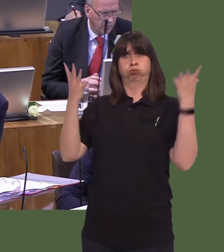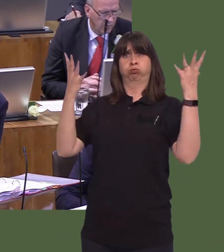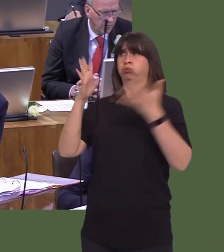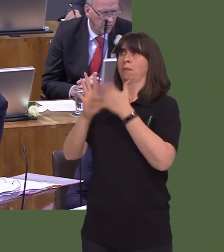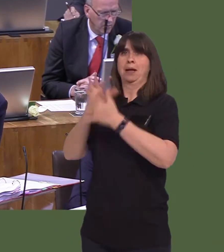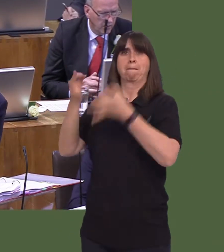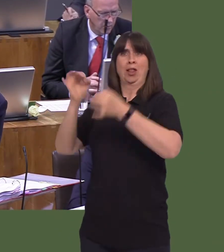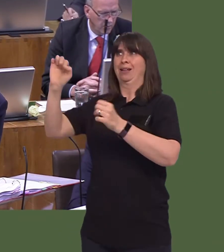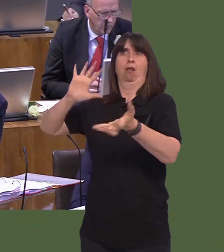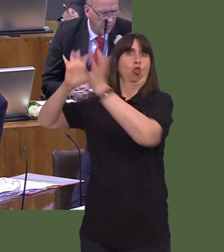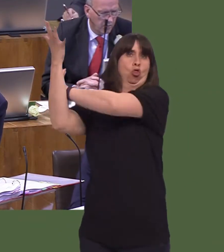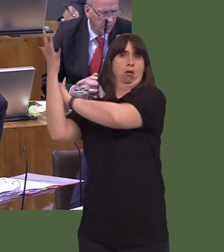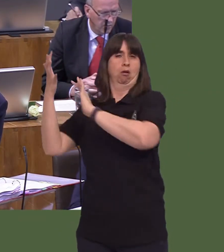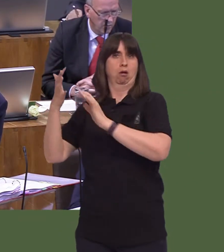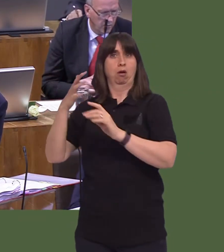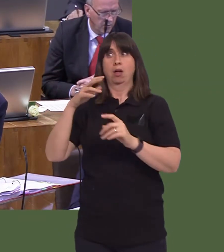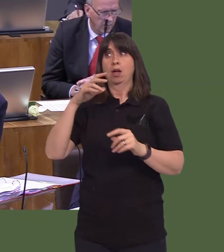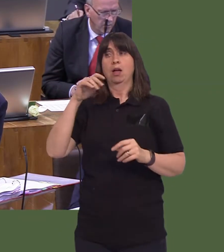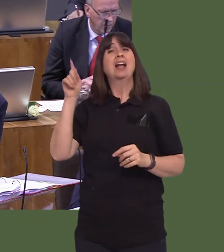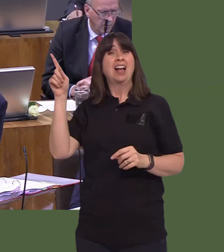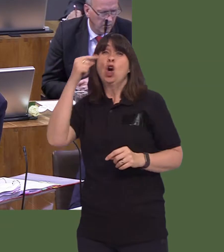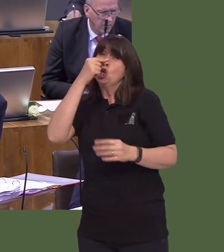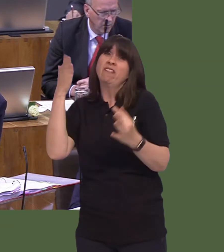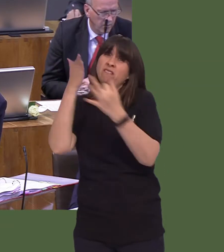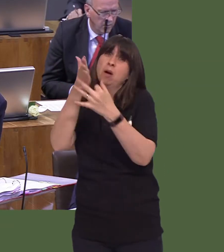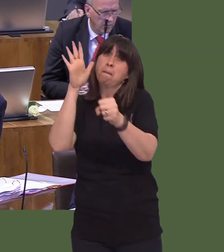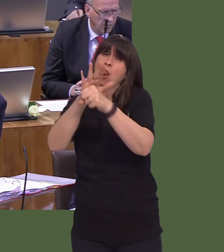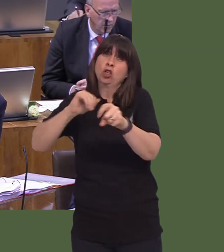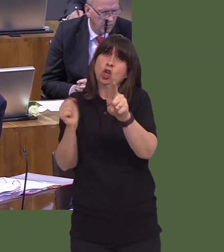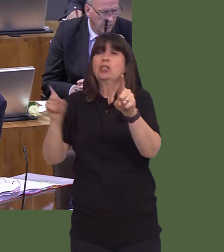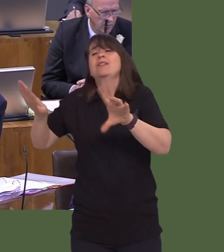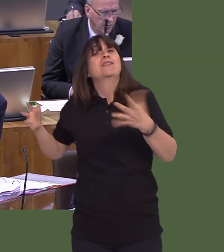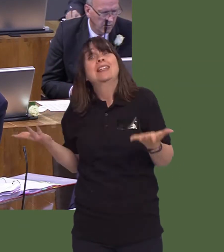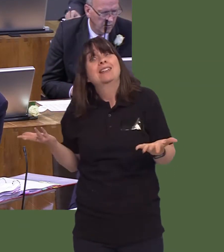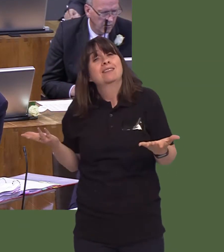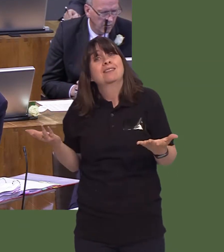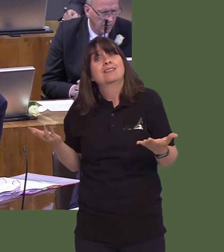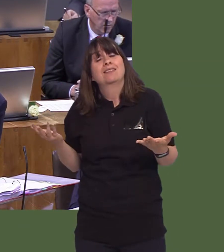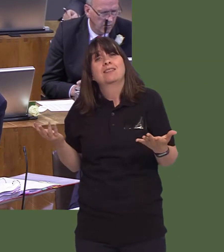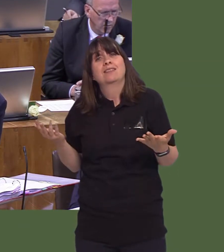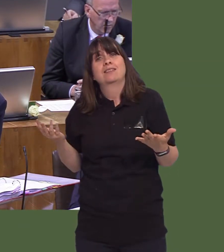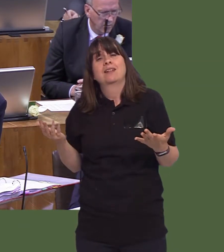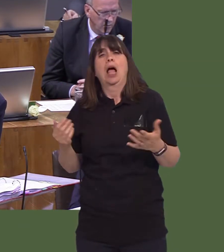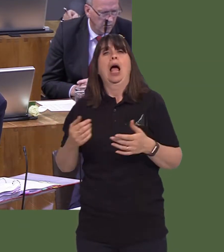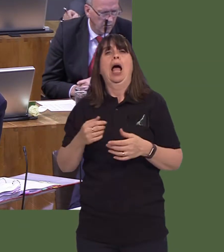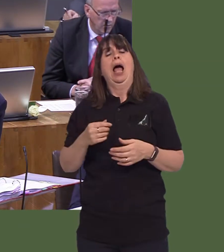the Assembly or Scottish Parliament, it would've done so already? It hasn't done soónot for me to defend it, and I don't do it oftenóbut, in reality,